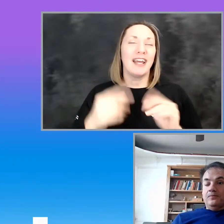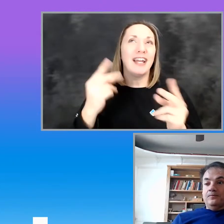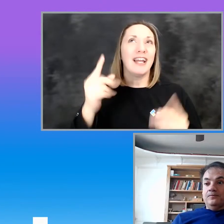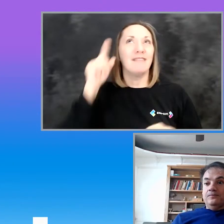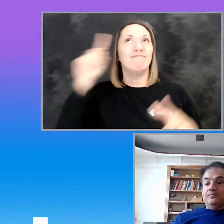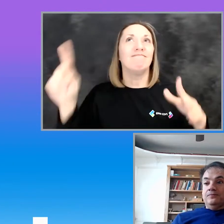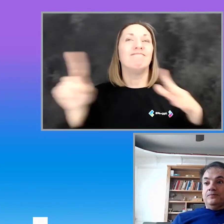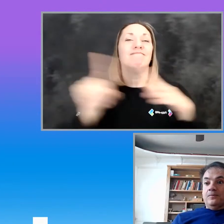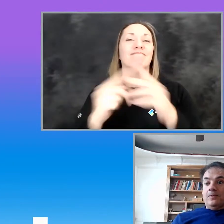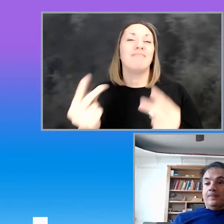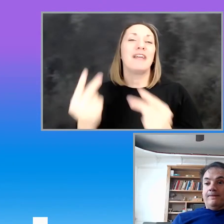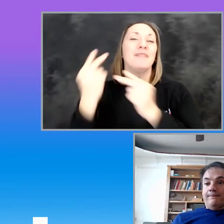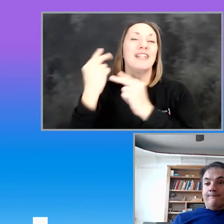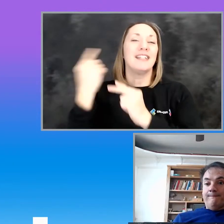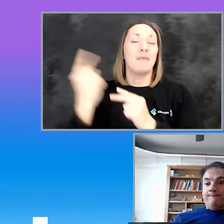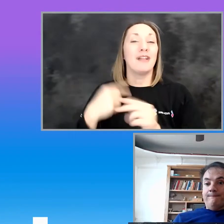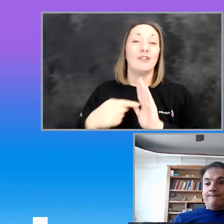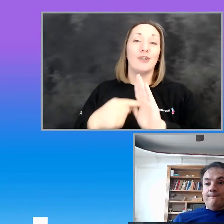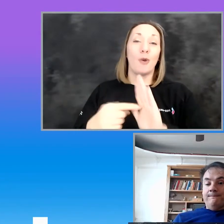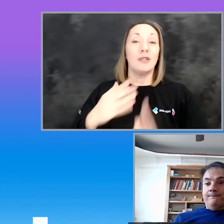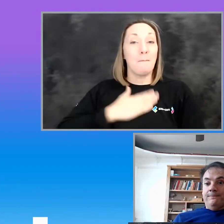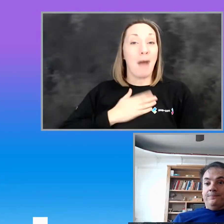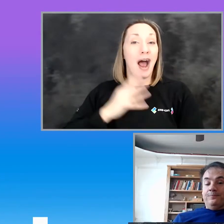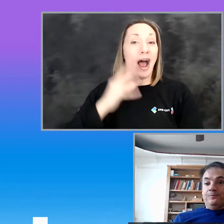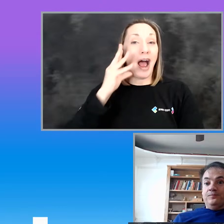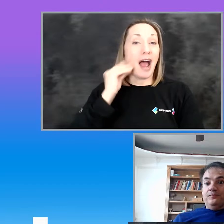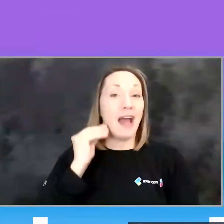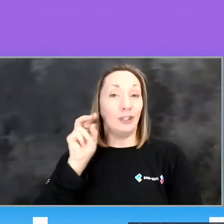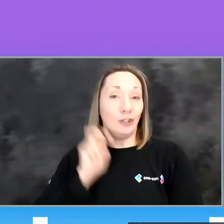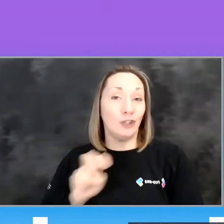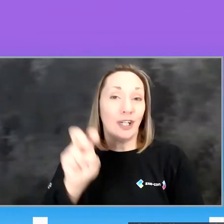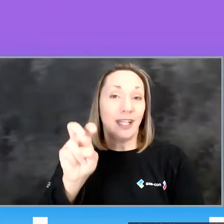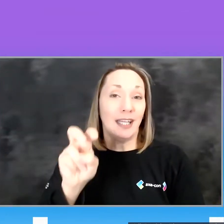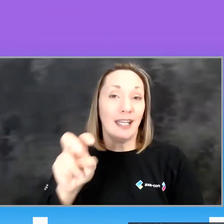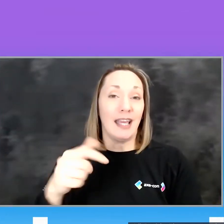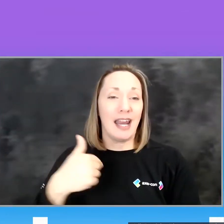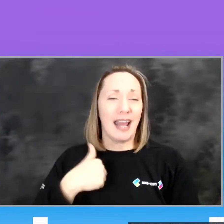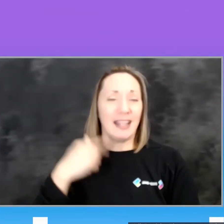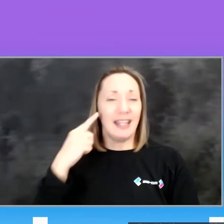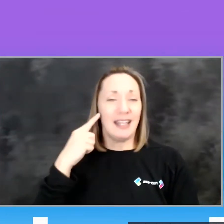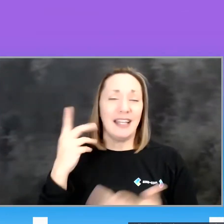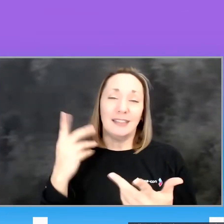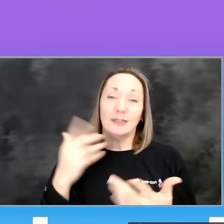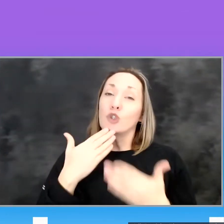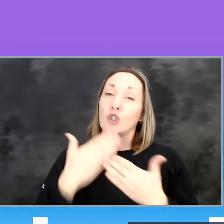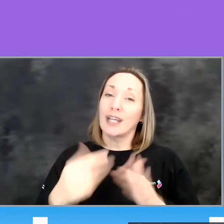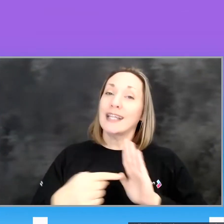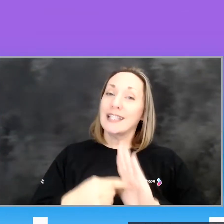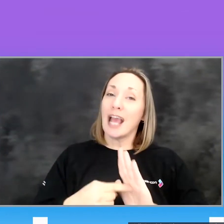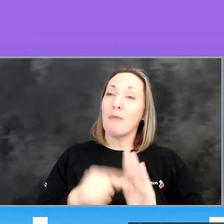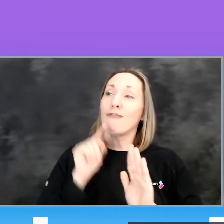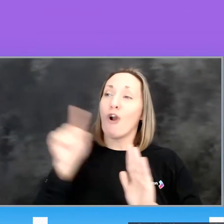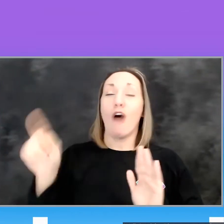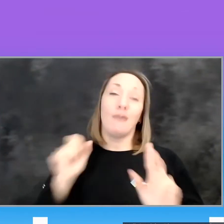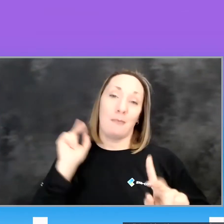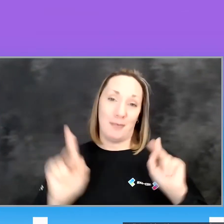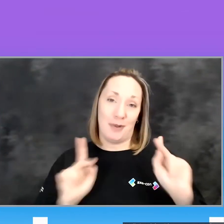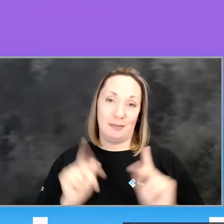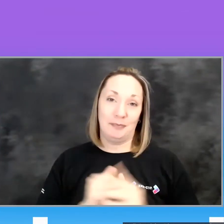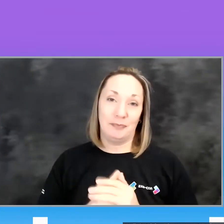something that reflects my journey and I think is a good